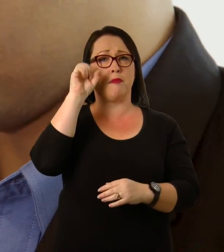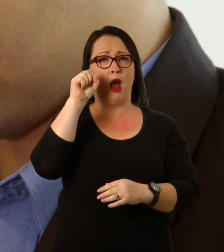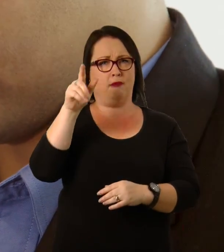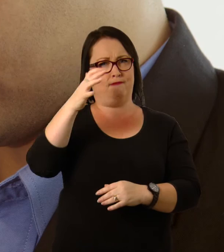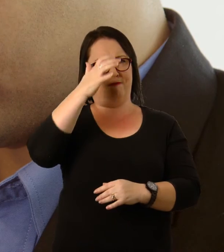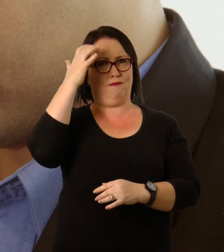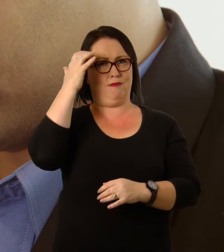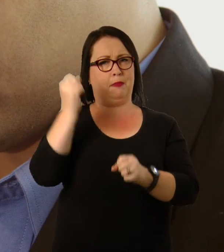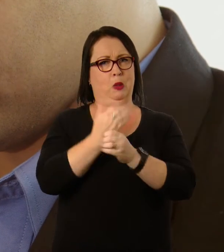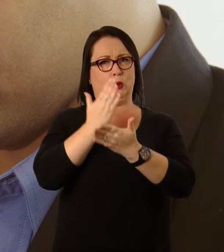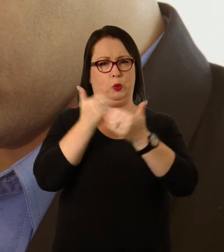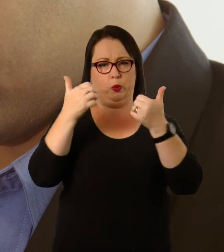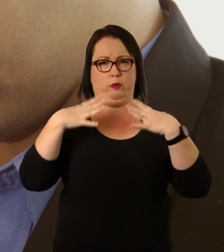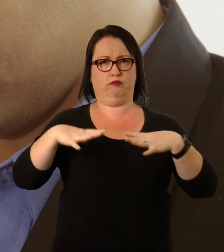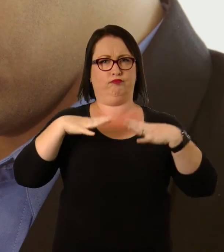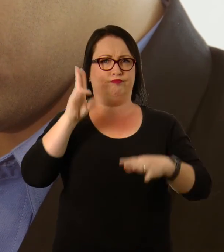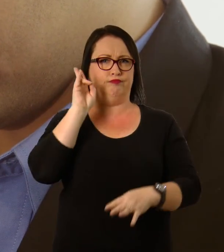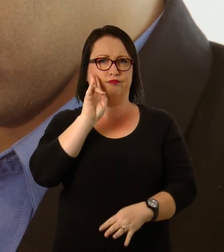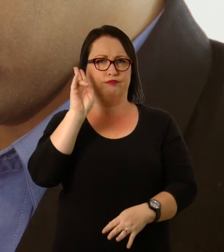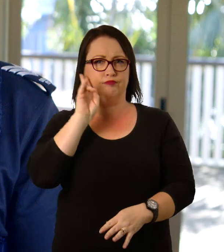so make sure you dress in good clothes.